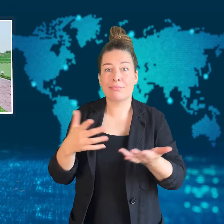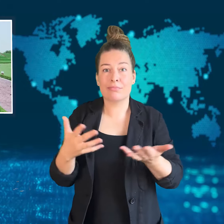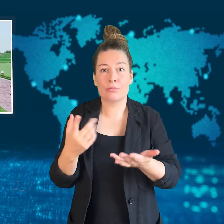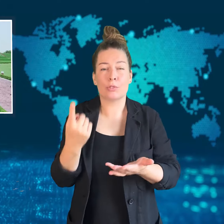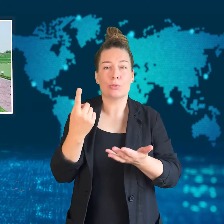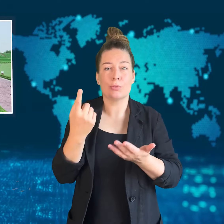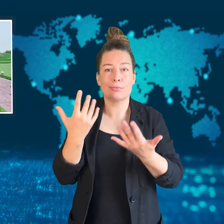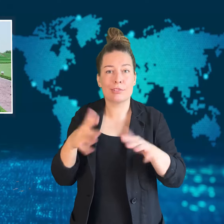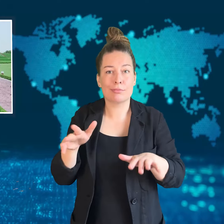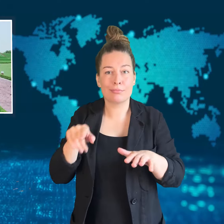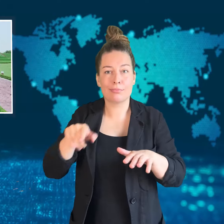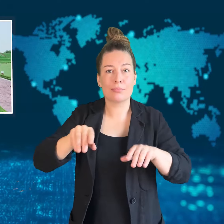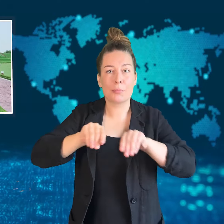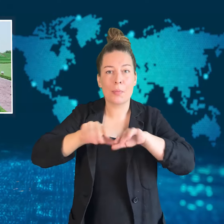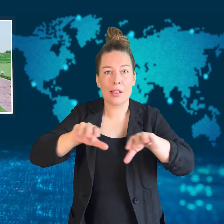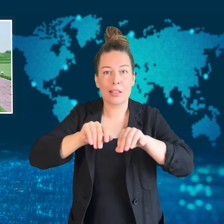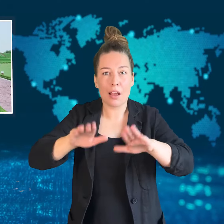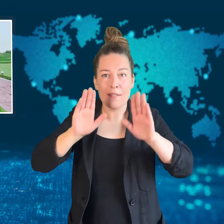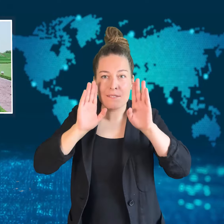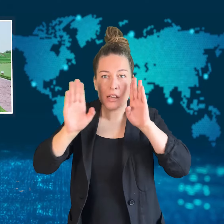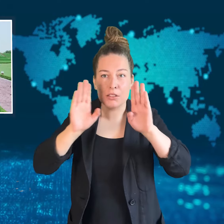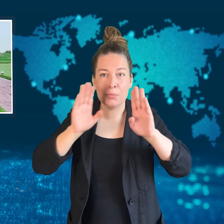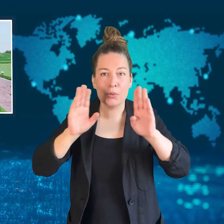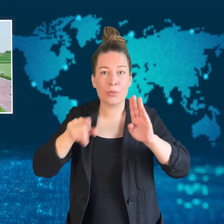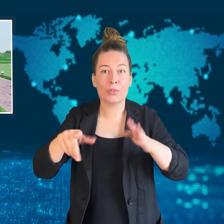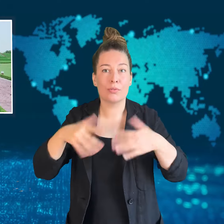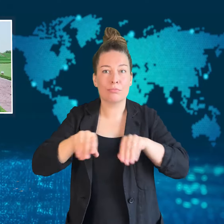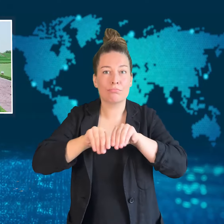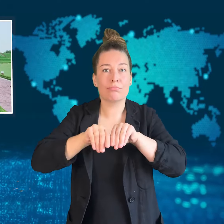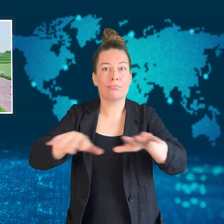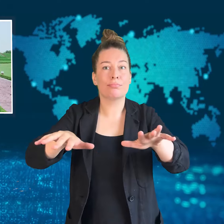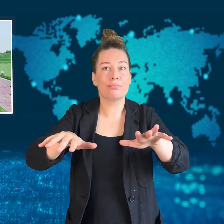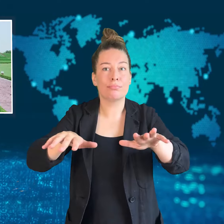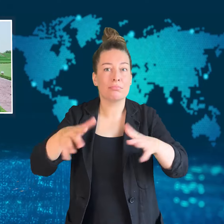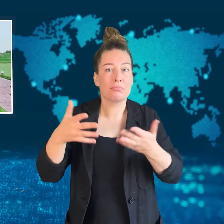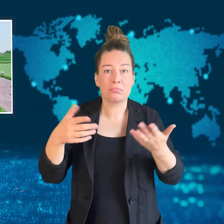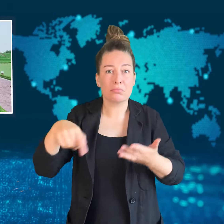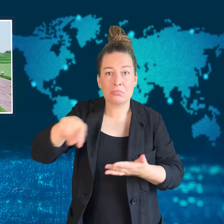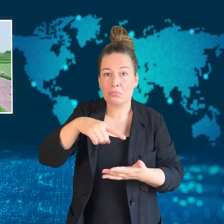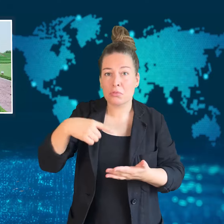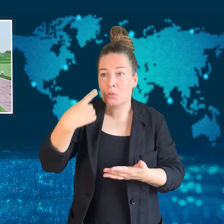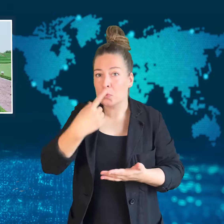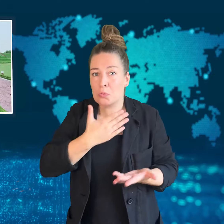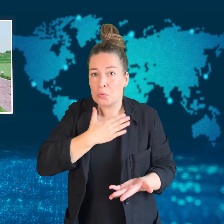their interest in purchasing organs on Facebook.